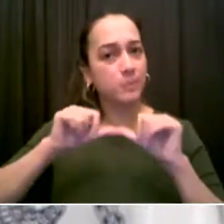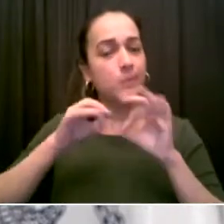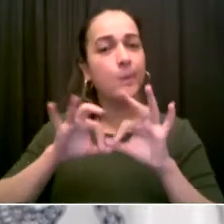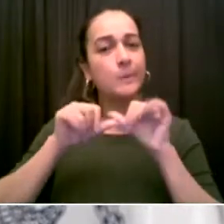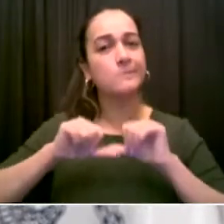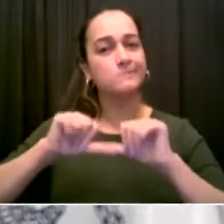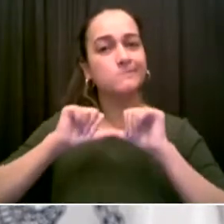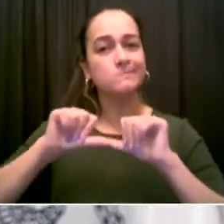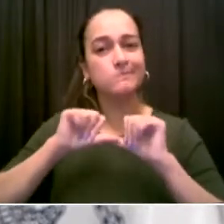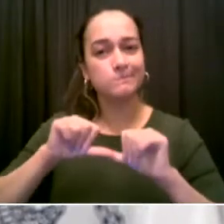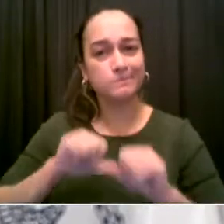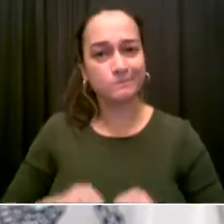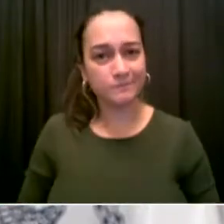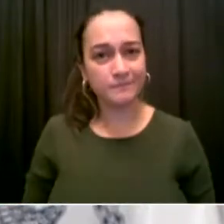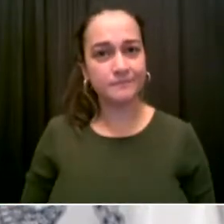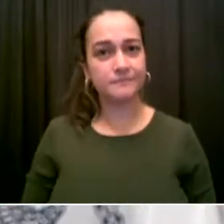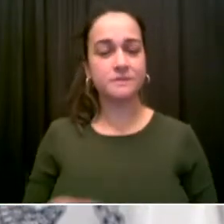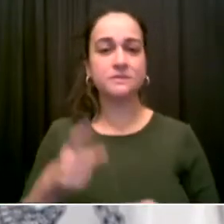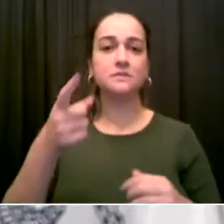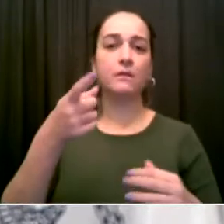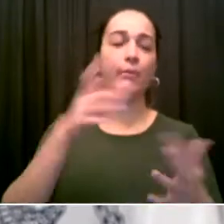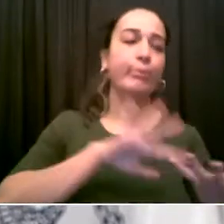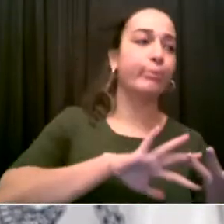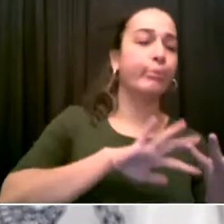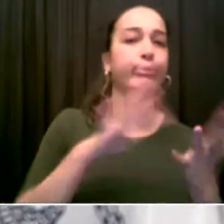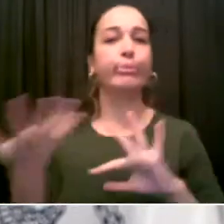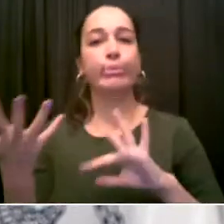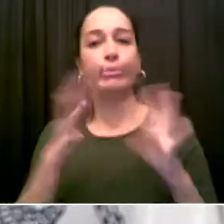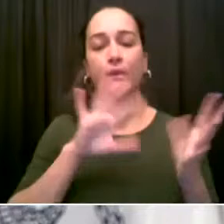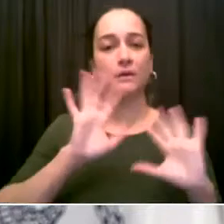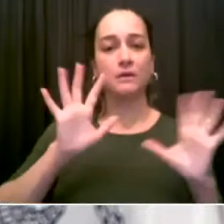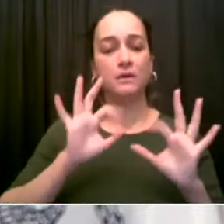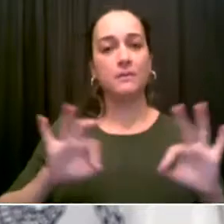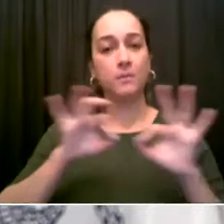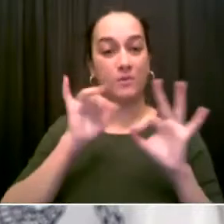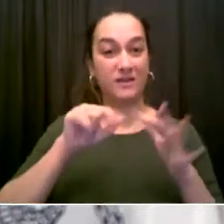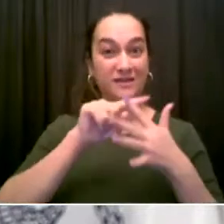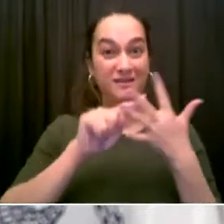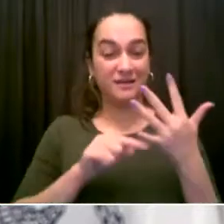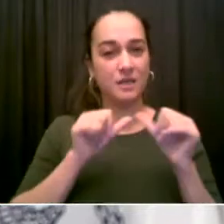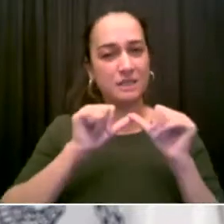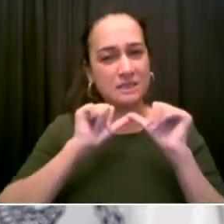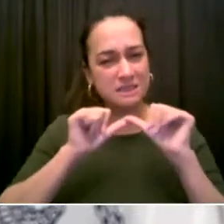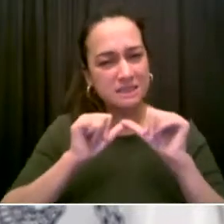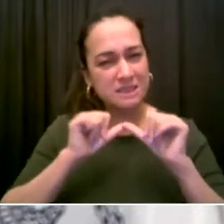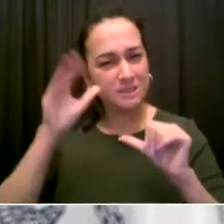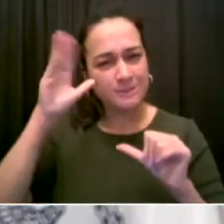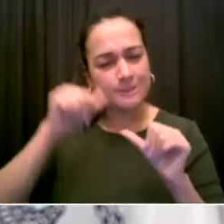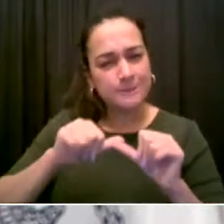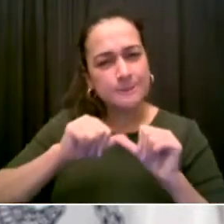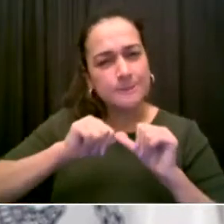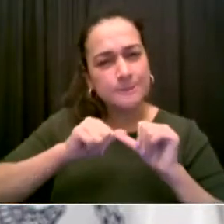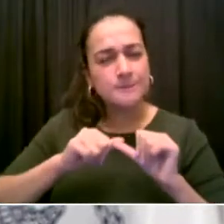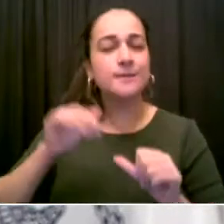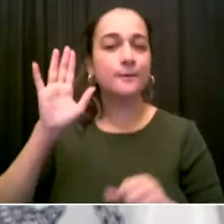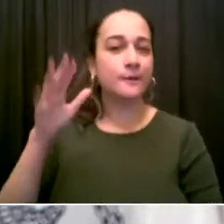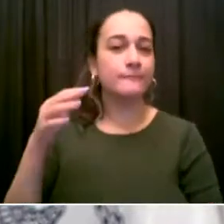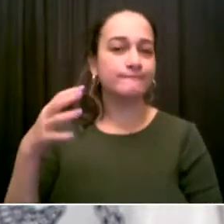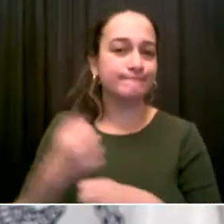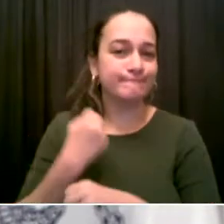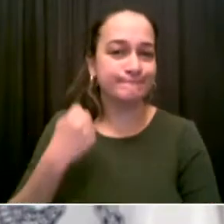THESE STRATEGIES